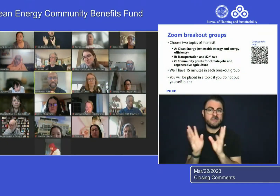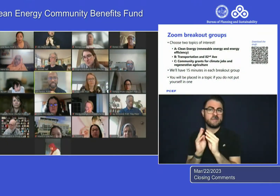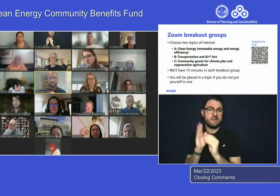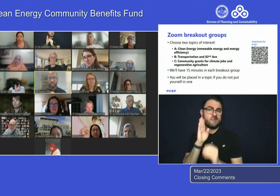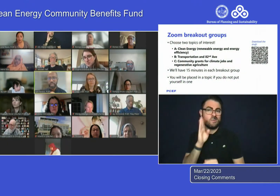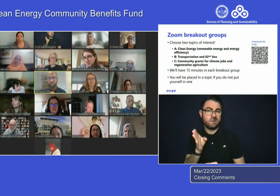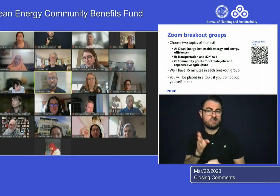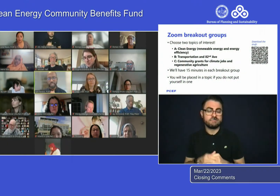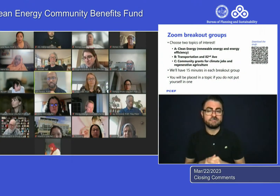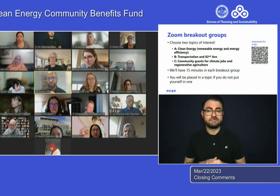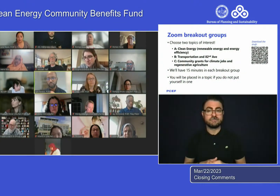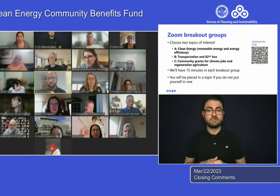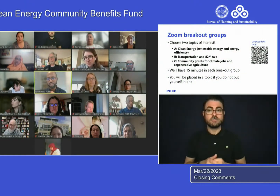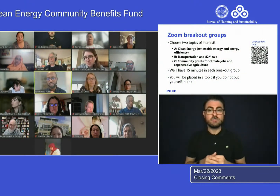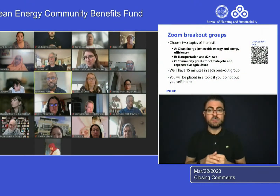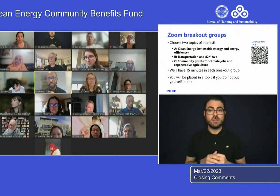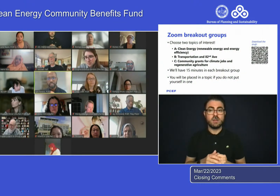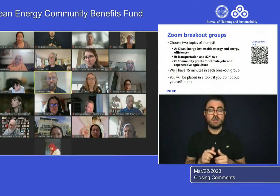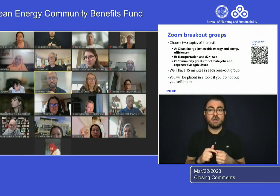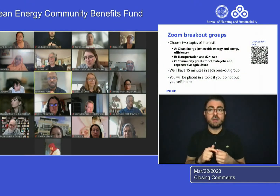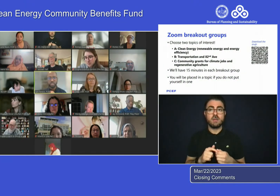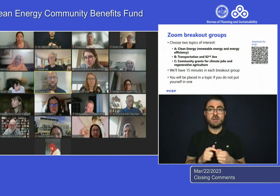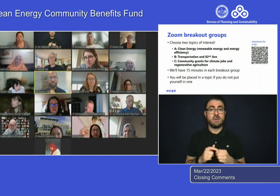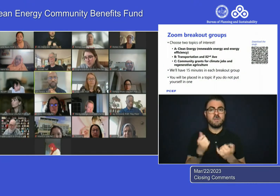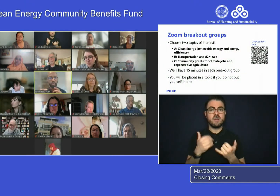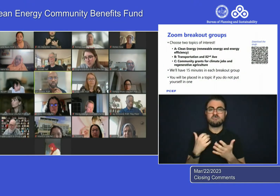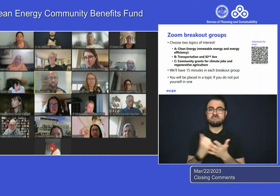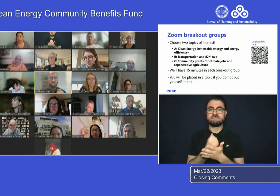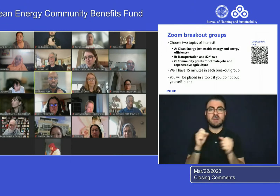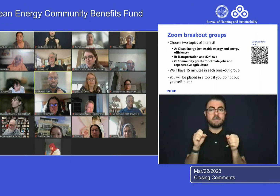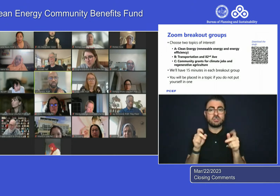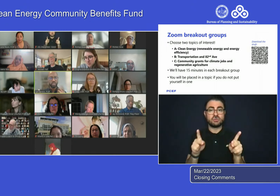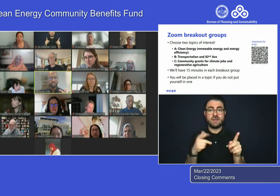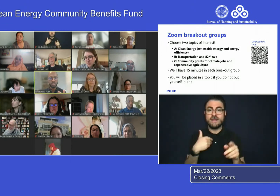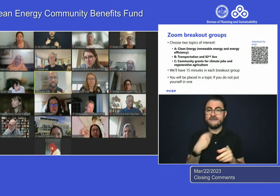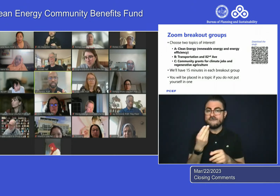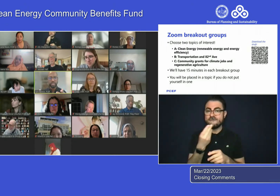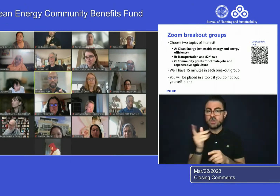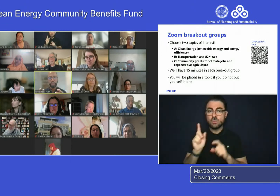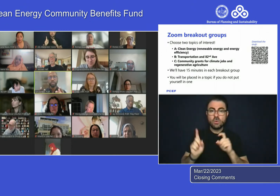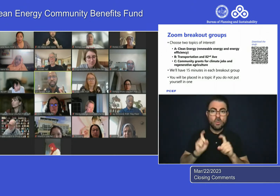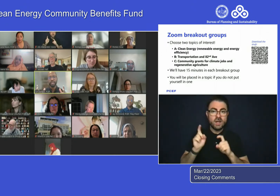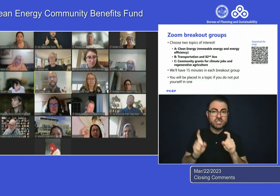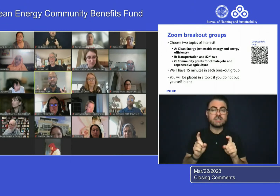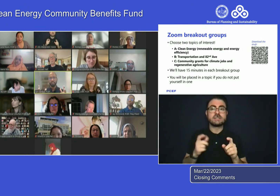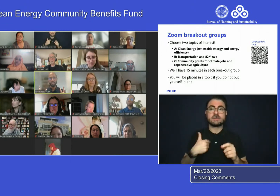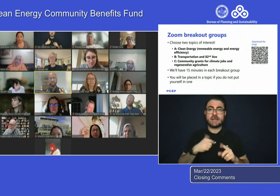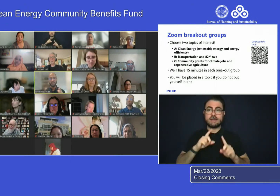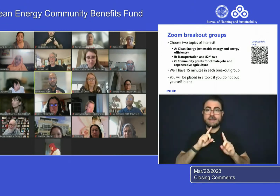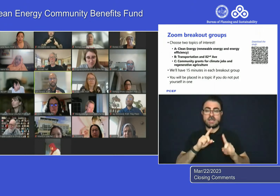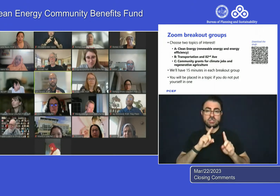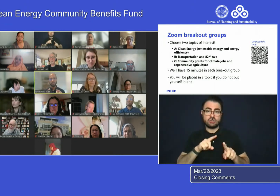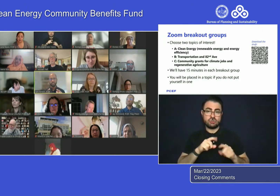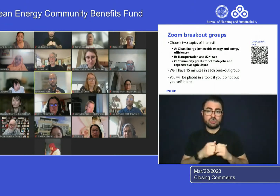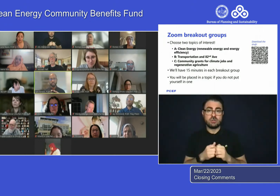ARE GOING TO SEPARATELY FOLLOW UP WITH, WHAT I WANT TO GIVE AN OPPORTUNITY FOR, IN THE NEXT FEW